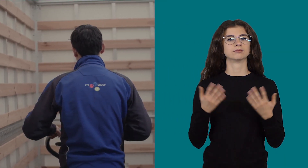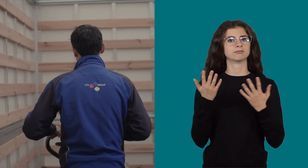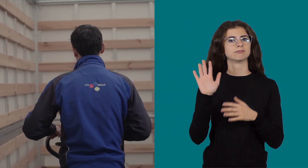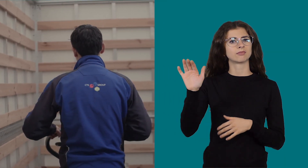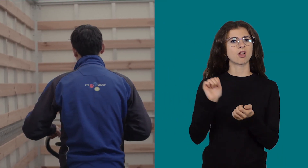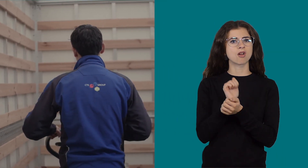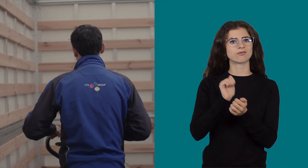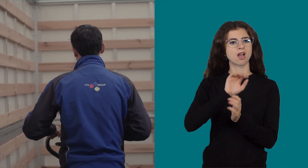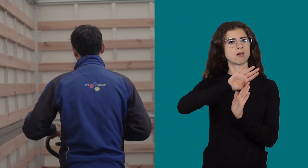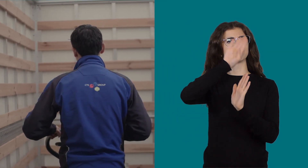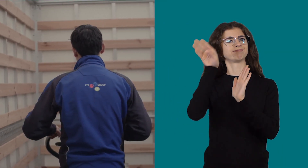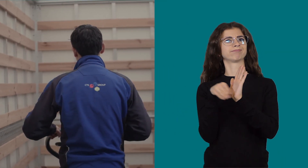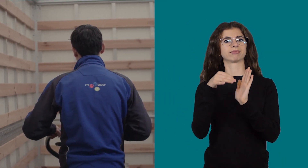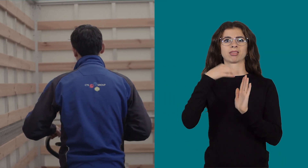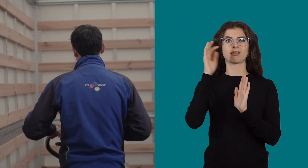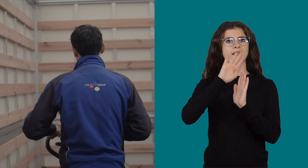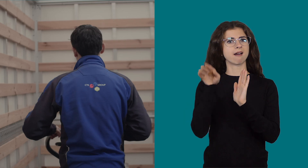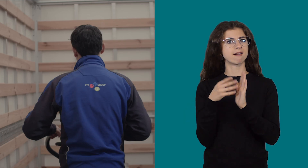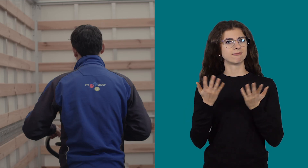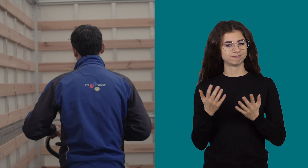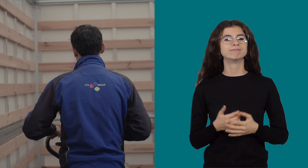What are Younes tasks during the day?